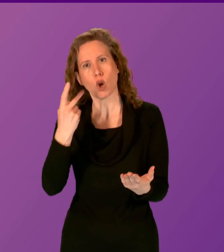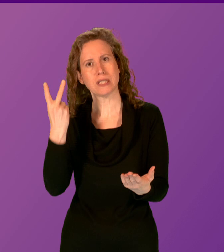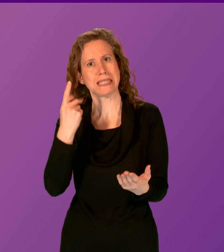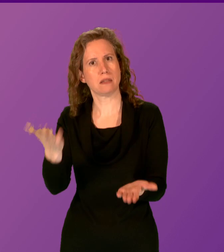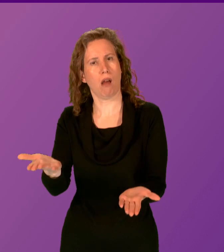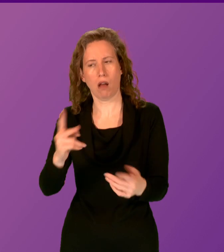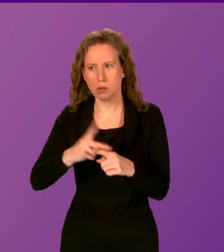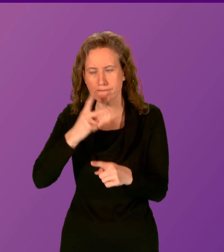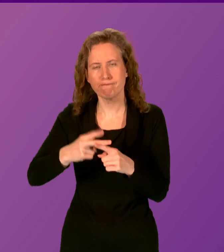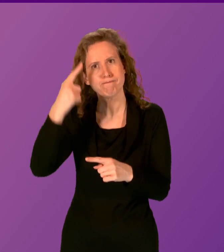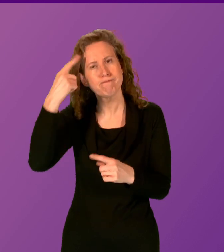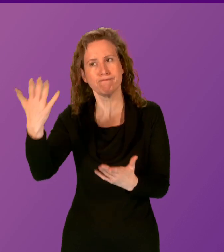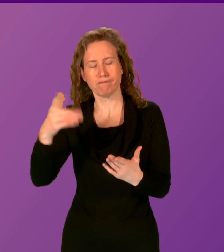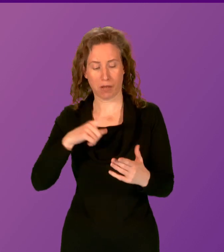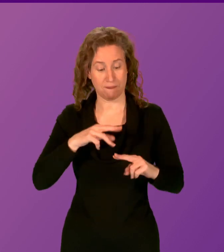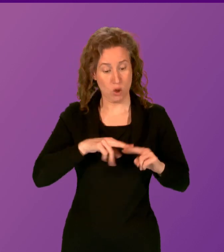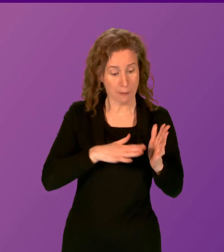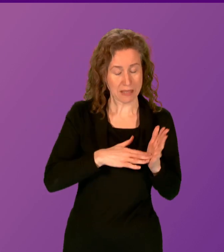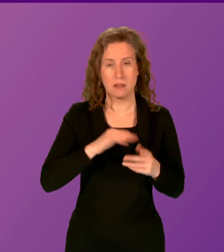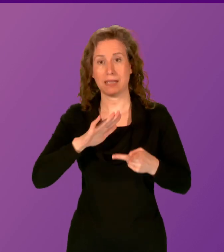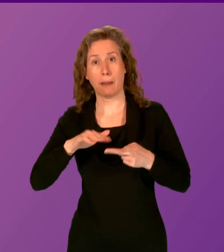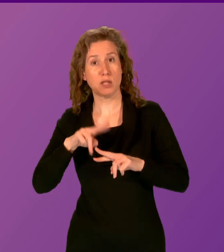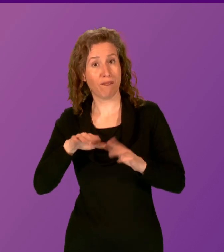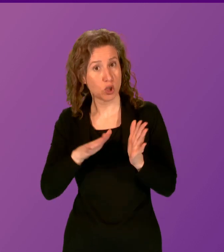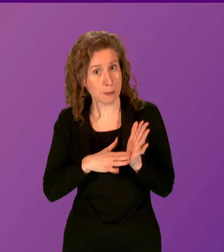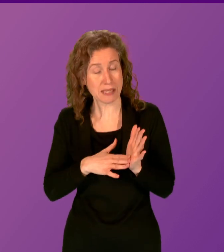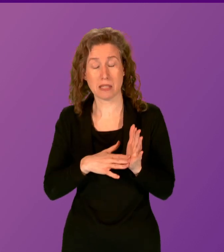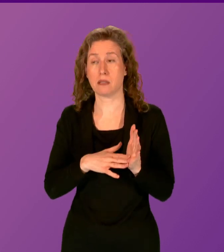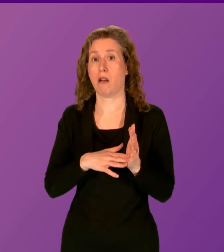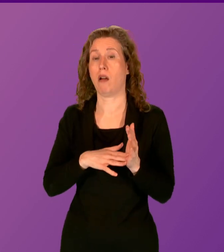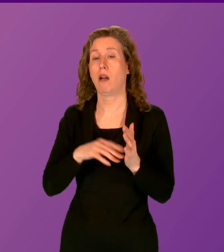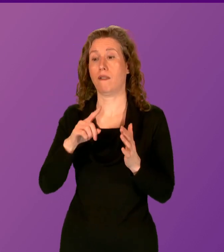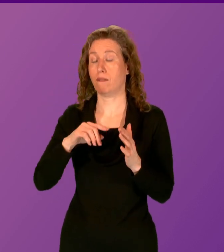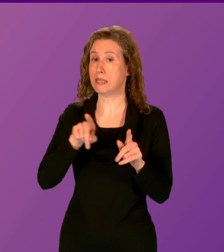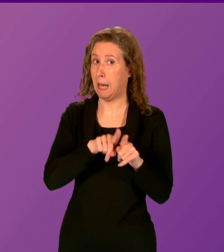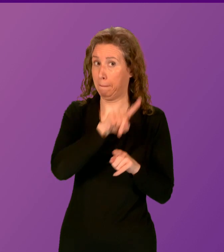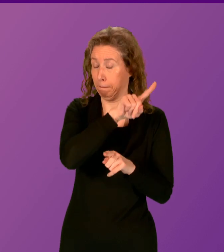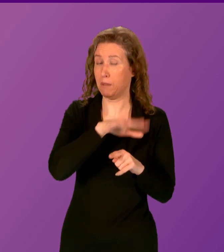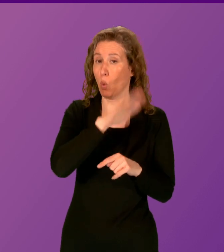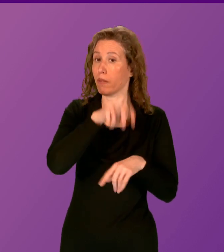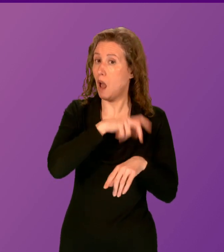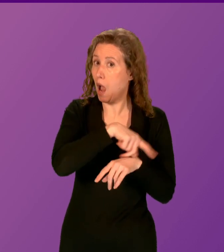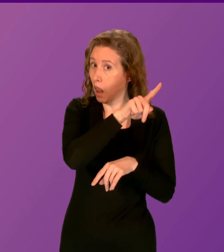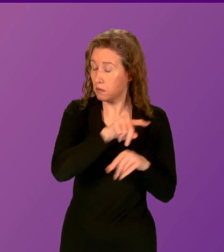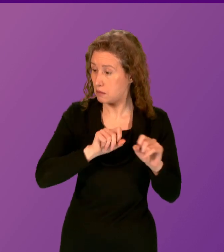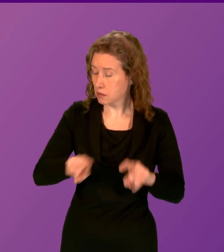decision, as have the First Minister and Deputy First Minister of Northern Ireland. There is real frustration.